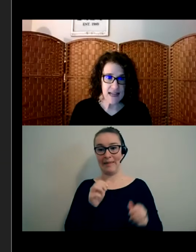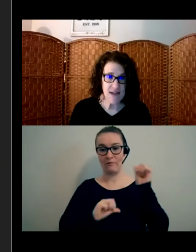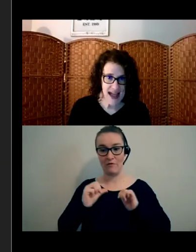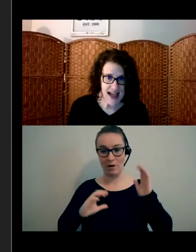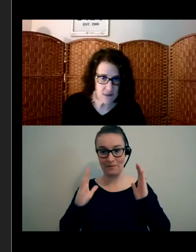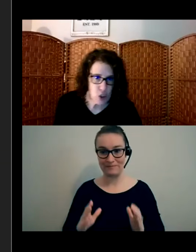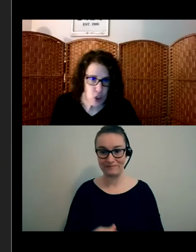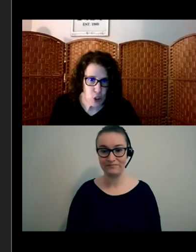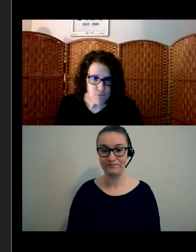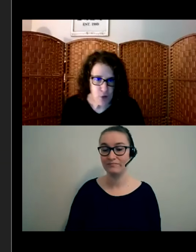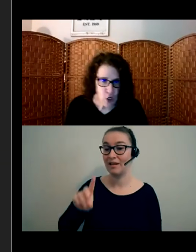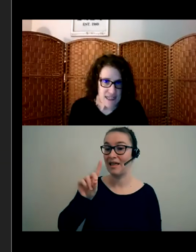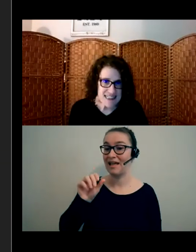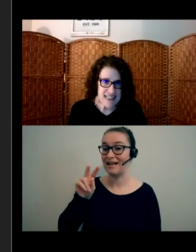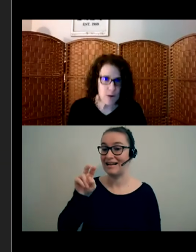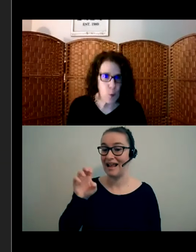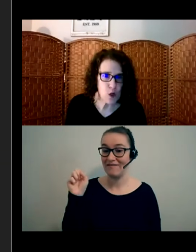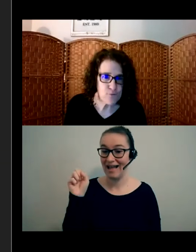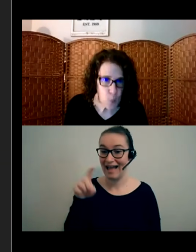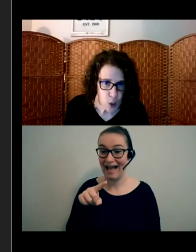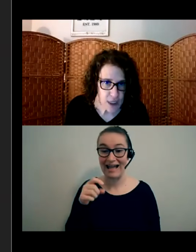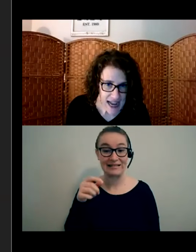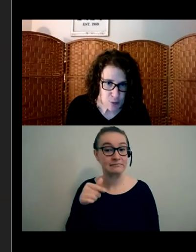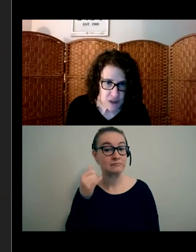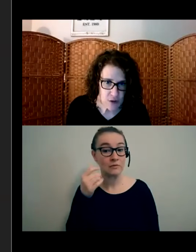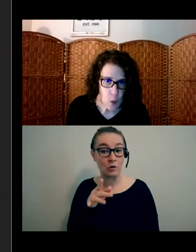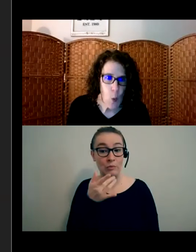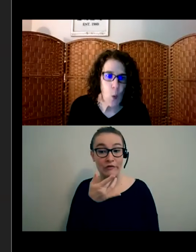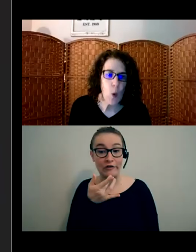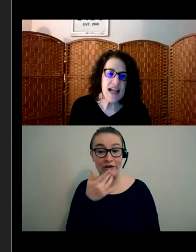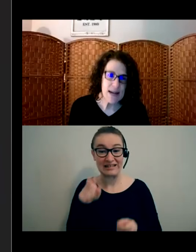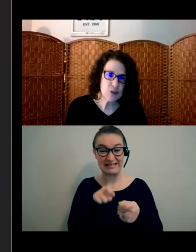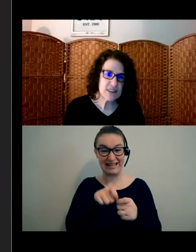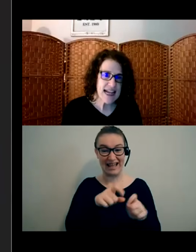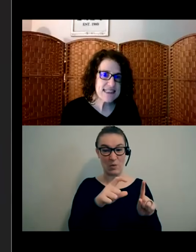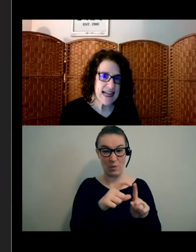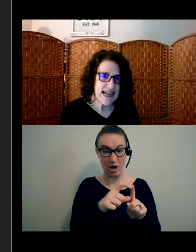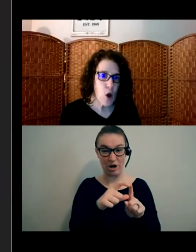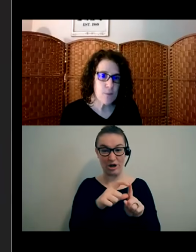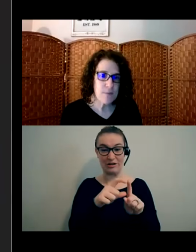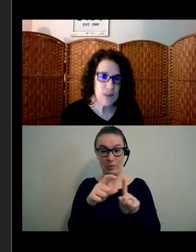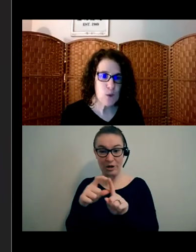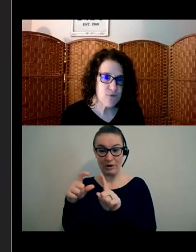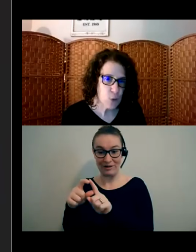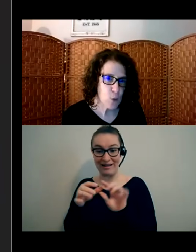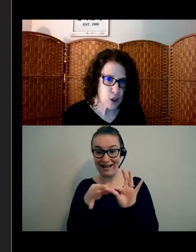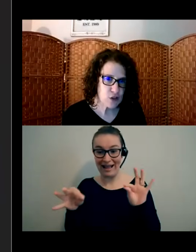Dave asks "do you prefer exact word-for-word captions, or captions that contain all of the meaning with fewer words?